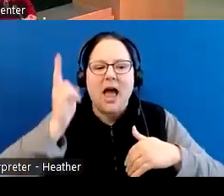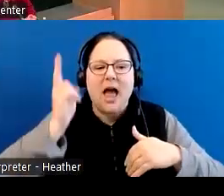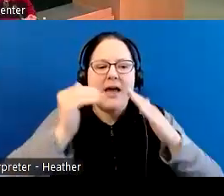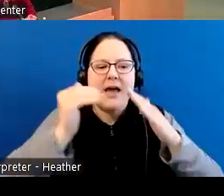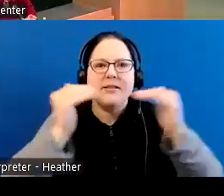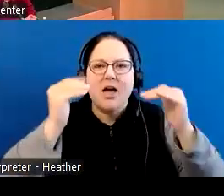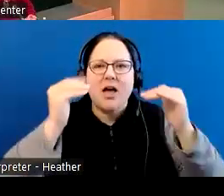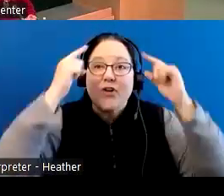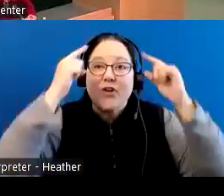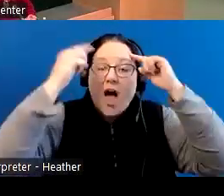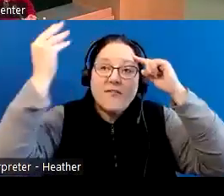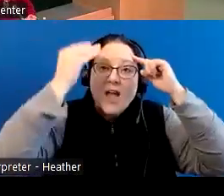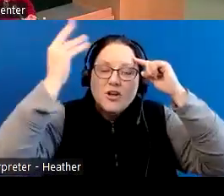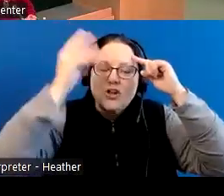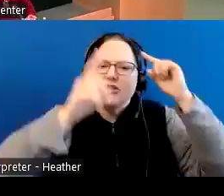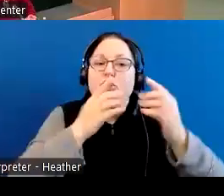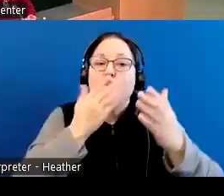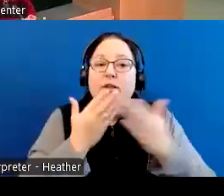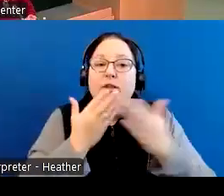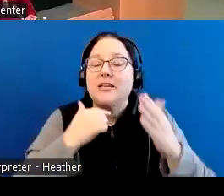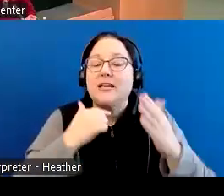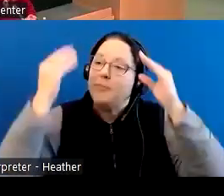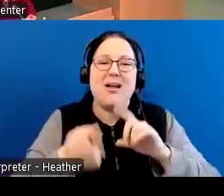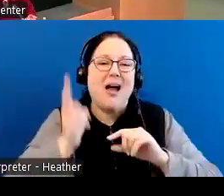be very conscientious but it puts you at higher risk for depression. So we talk about having an